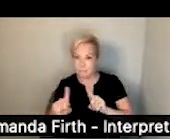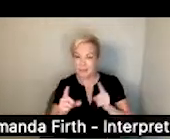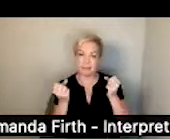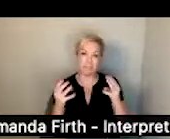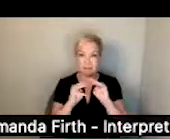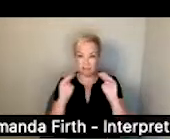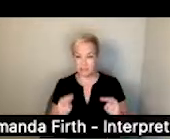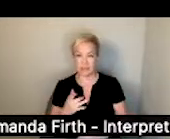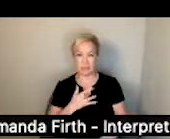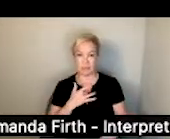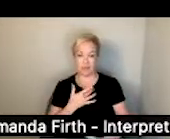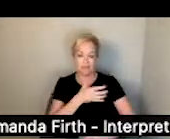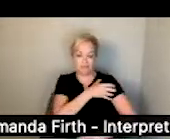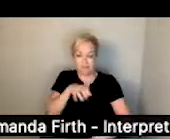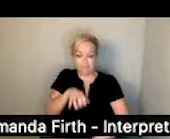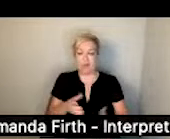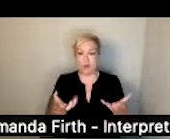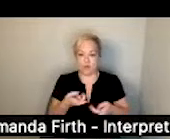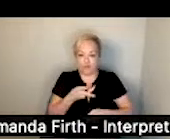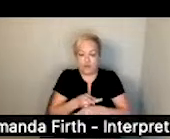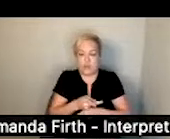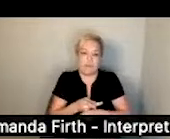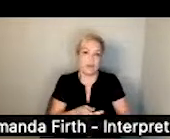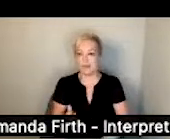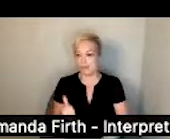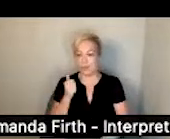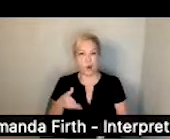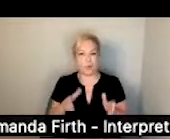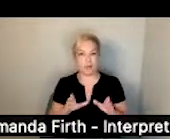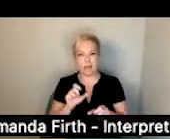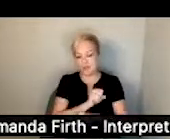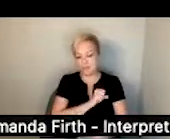a seat at the table, with some museums spending hundreds of thousands of dollars on anti-union